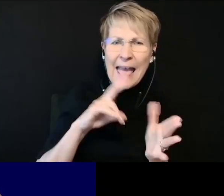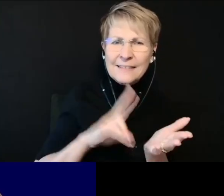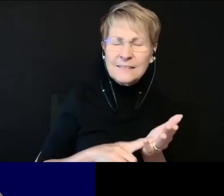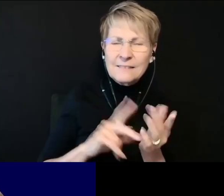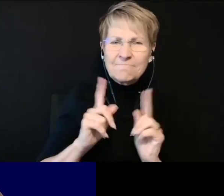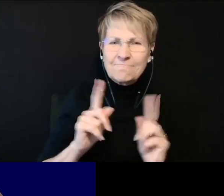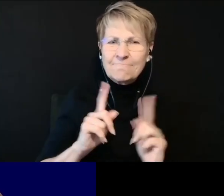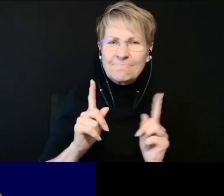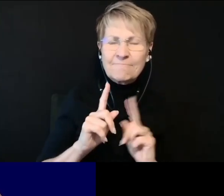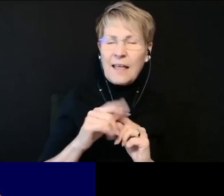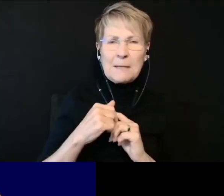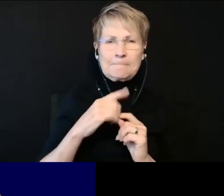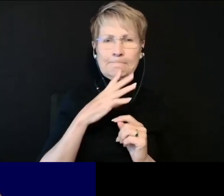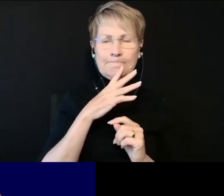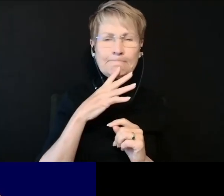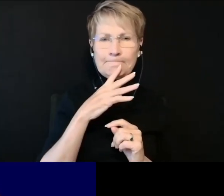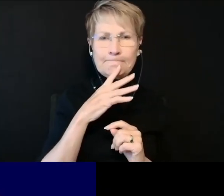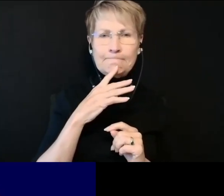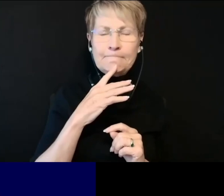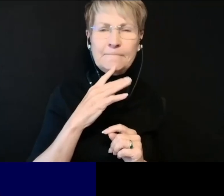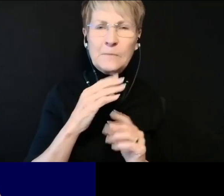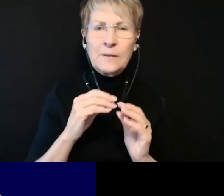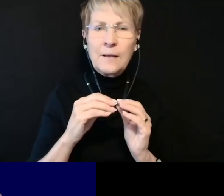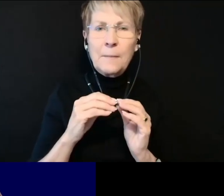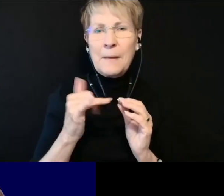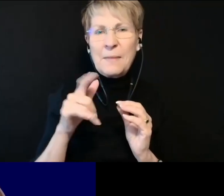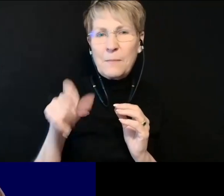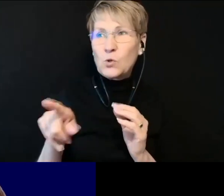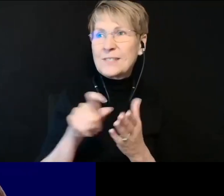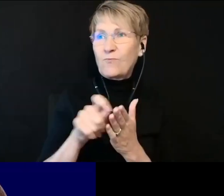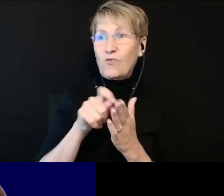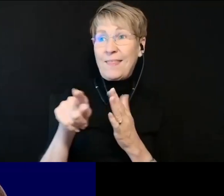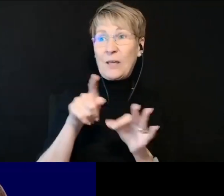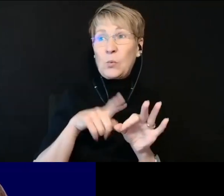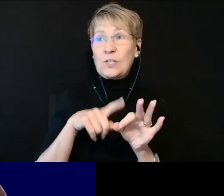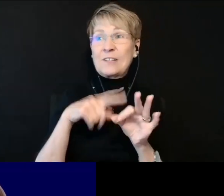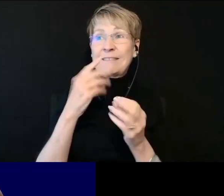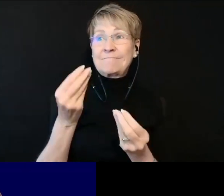that is. Maybe if the person who wrote that question can provide a bit more detail about